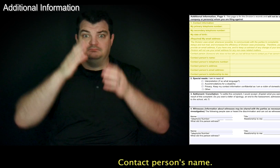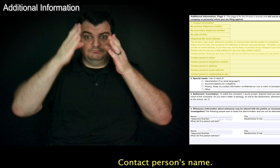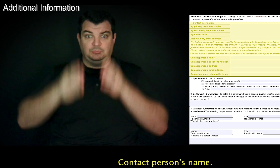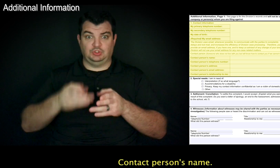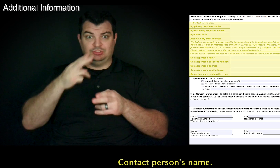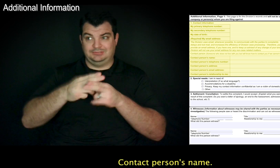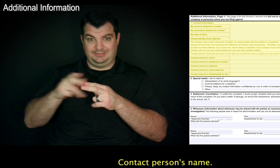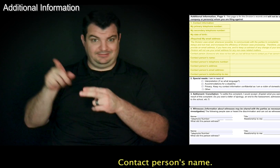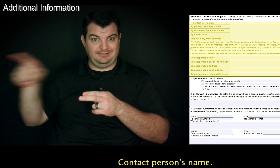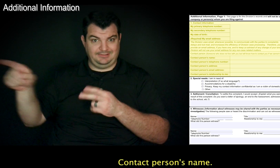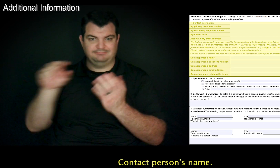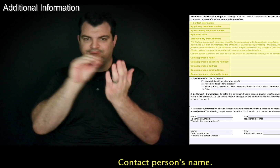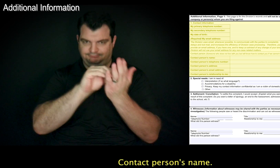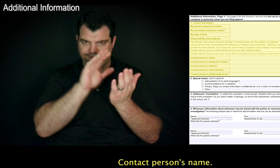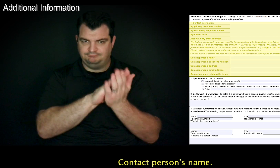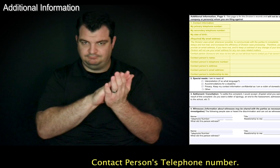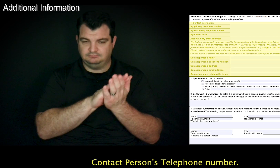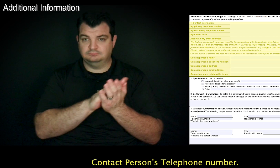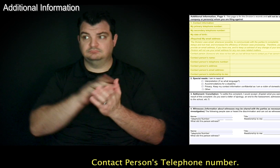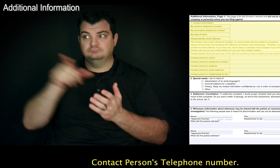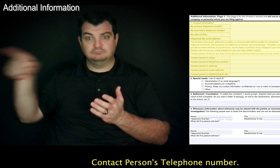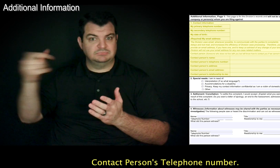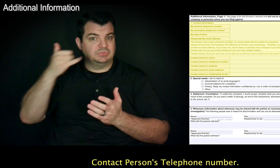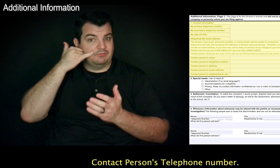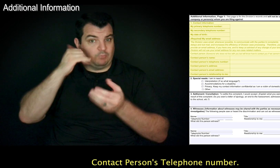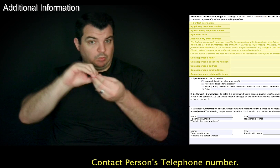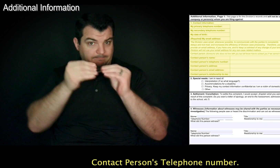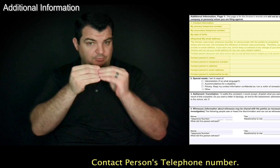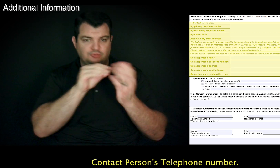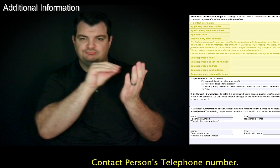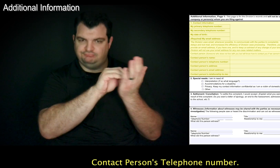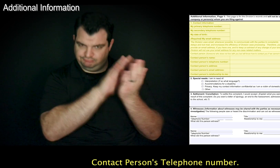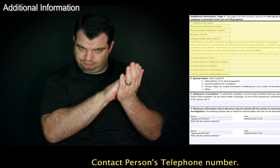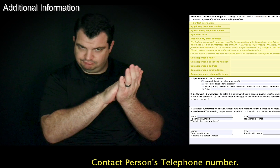Contact person's name. Contact Person's Telephone number.